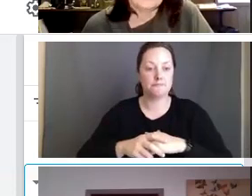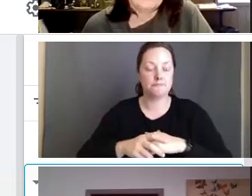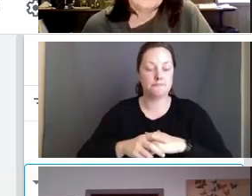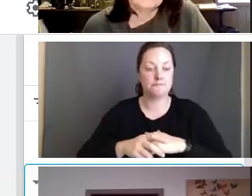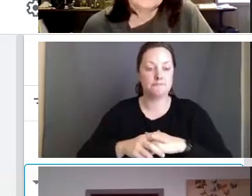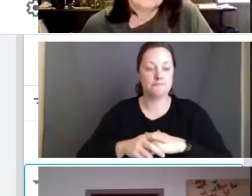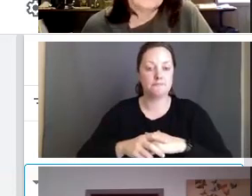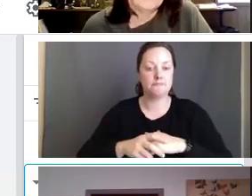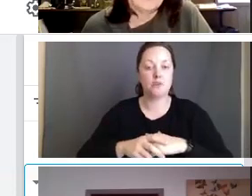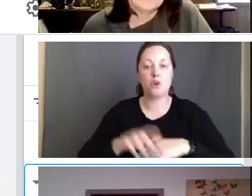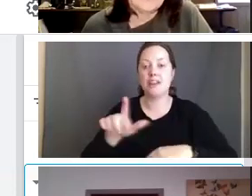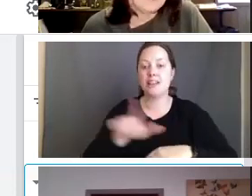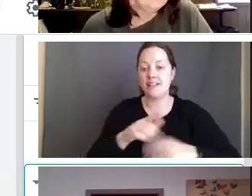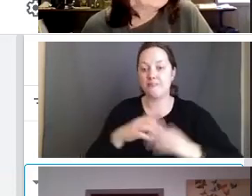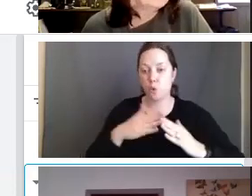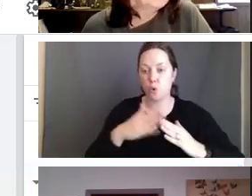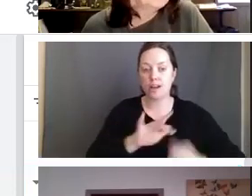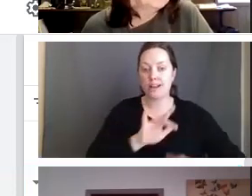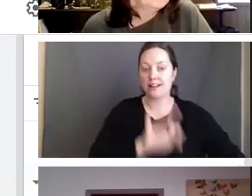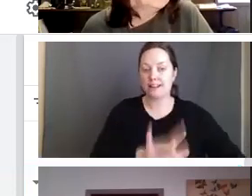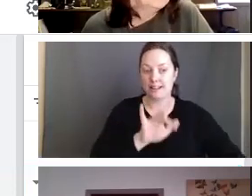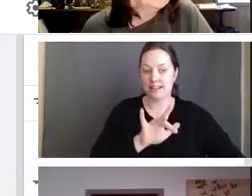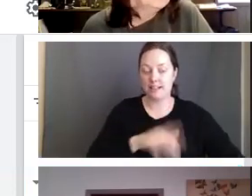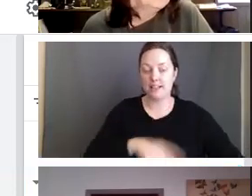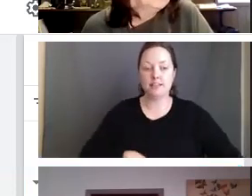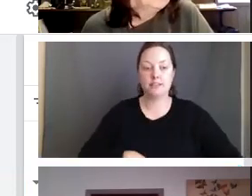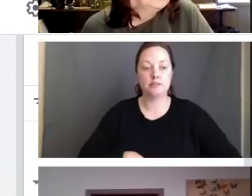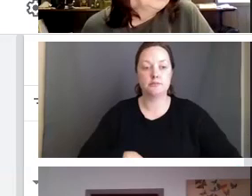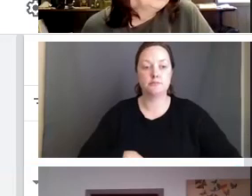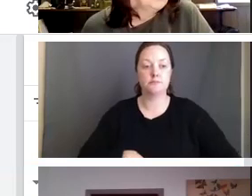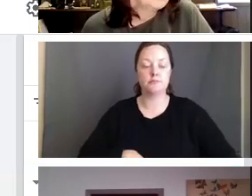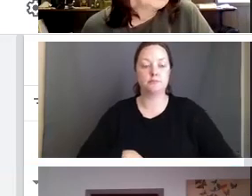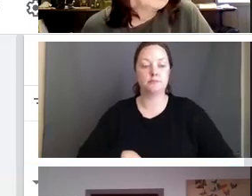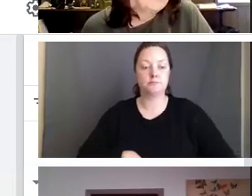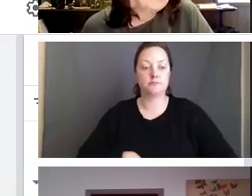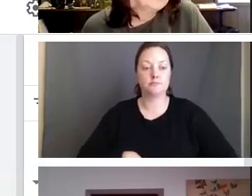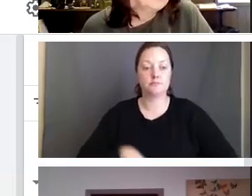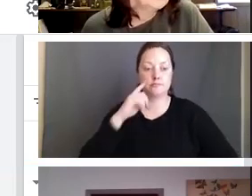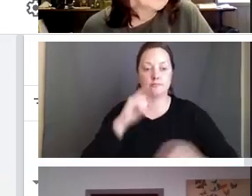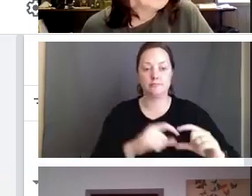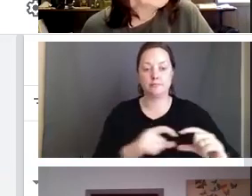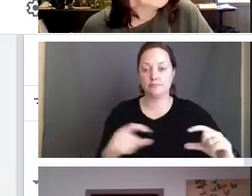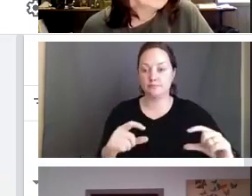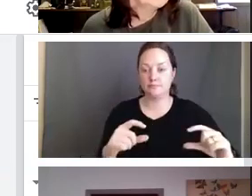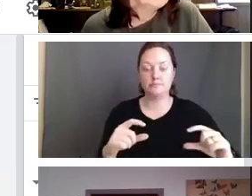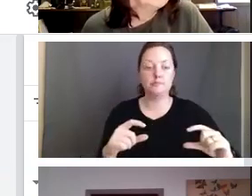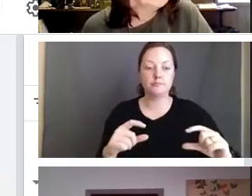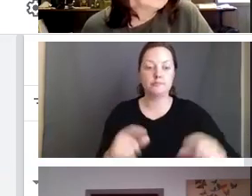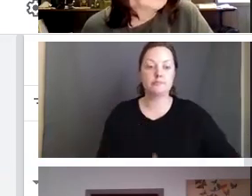An object on a slide that performs an action such as jumping to another side